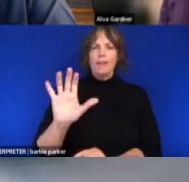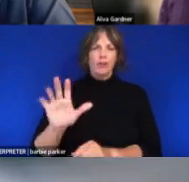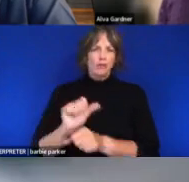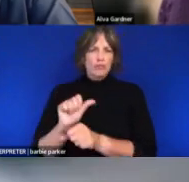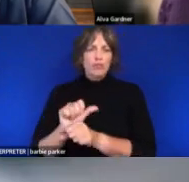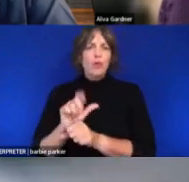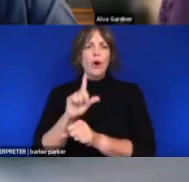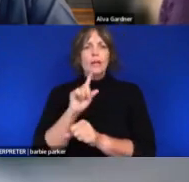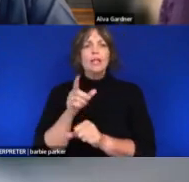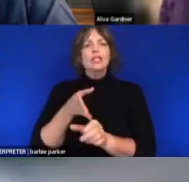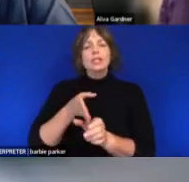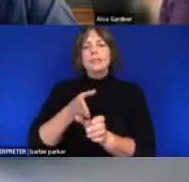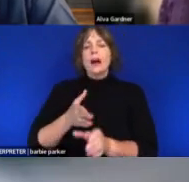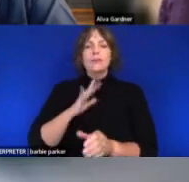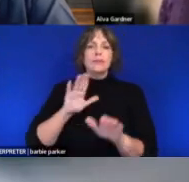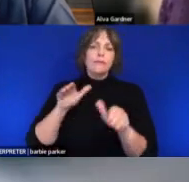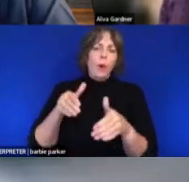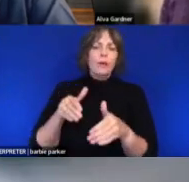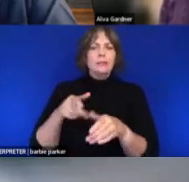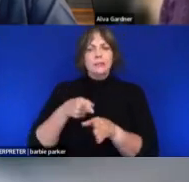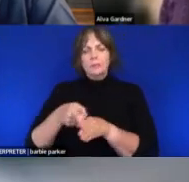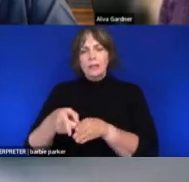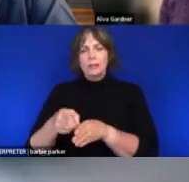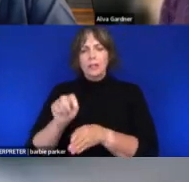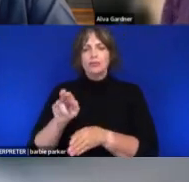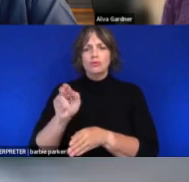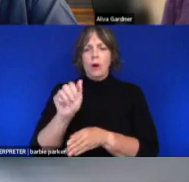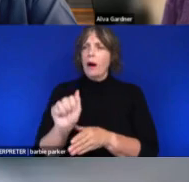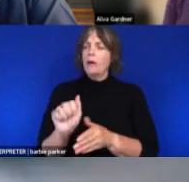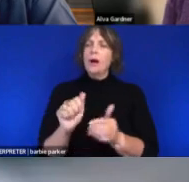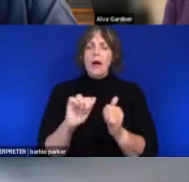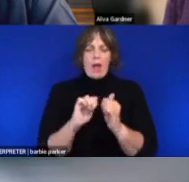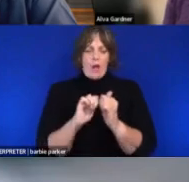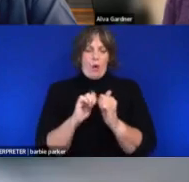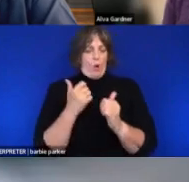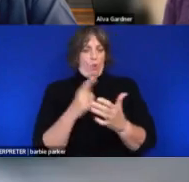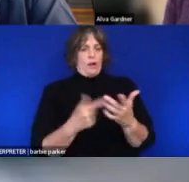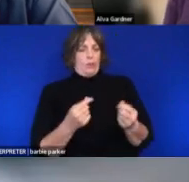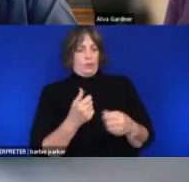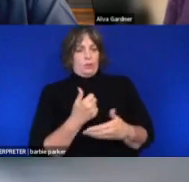and specializes in trauma. What can we do to help people feel safe? What can we do to help people have control over the